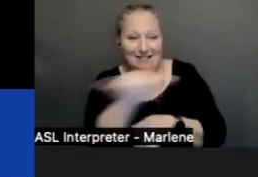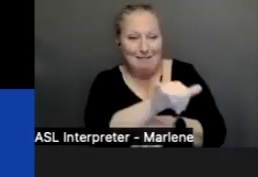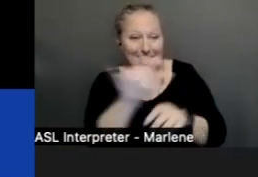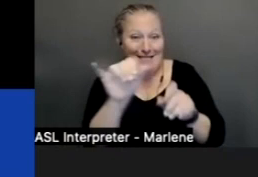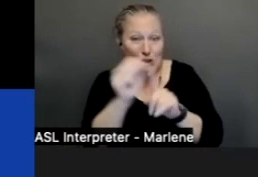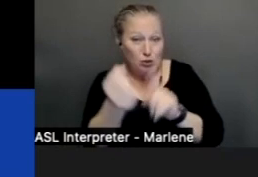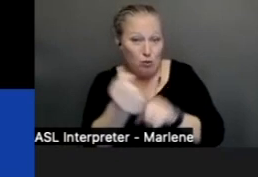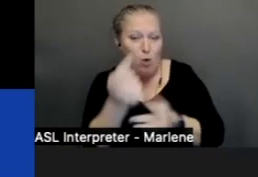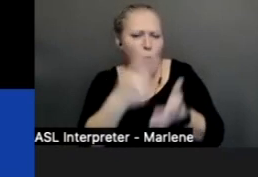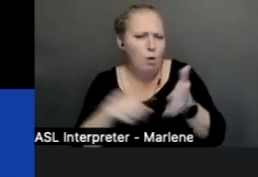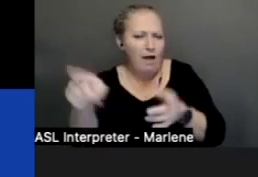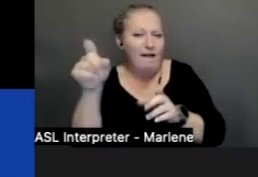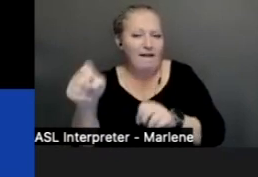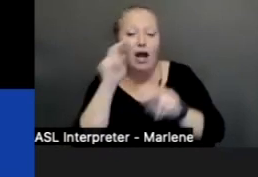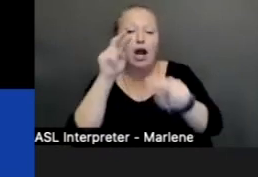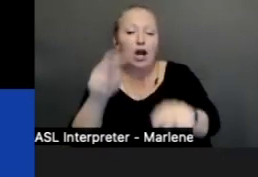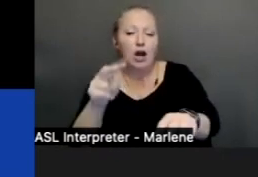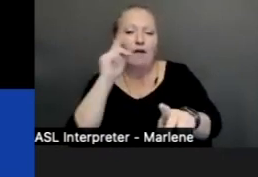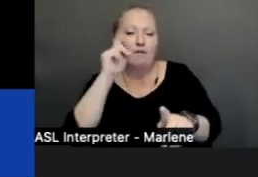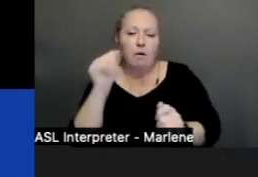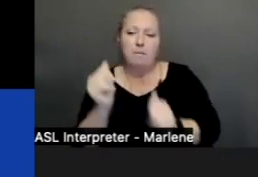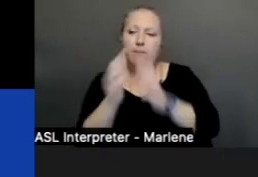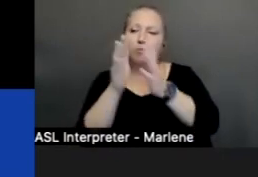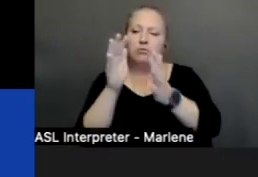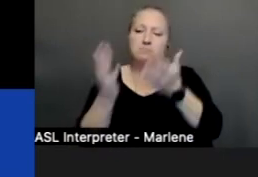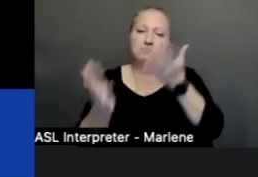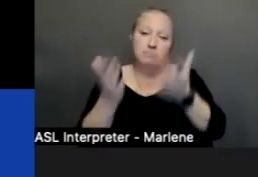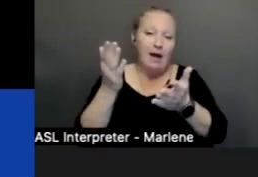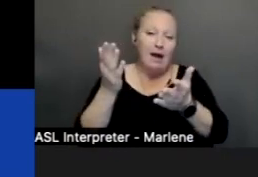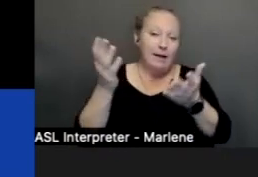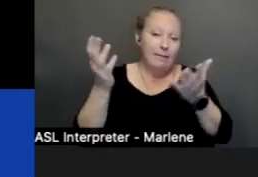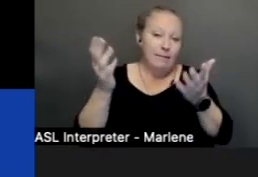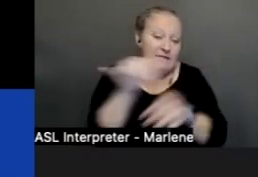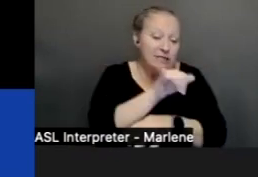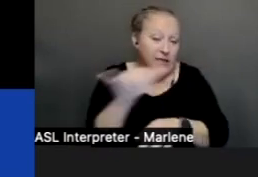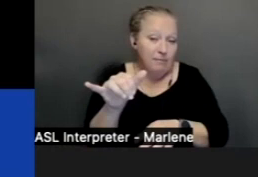what could they look at as as an approach that might be might be similar in success to what